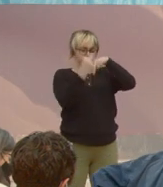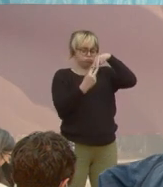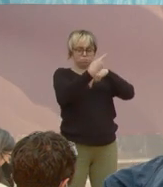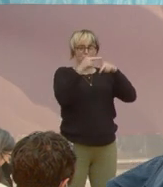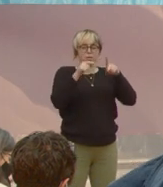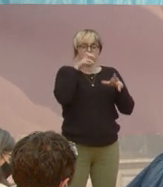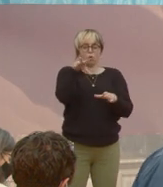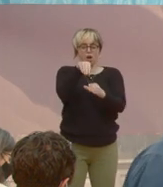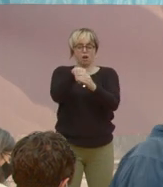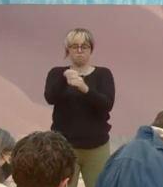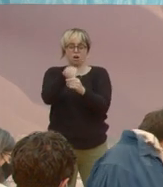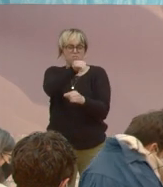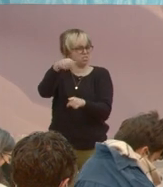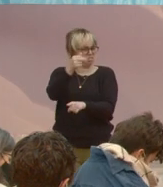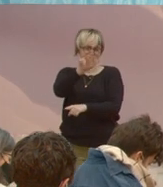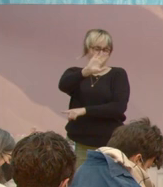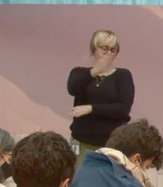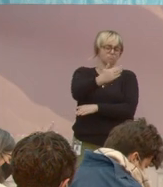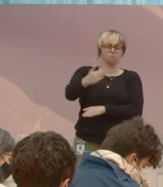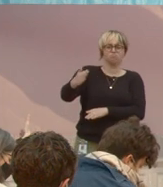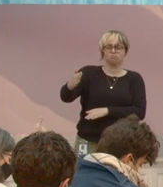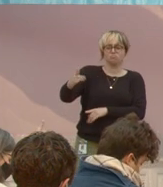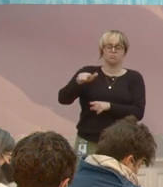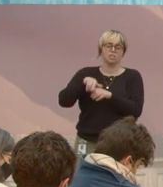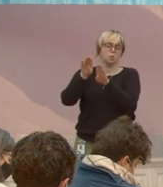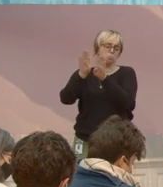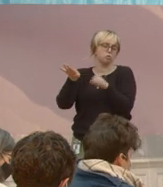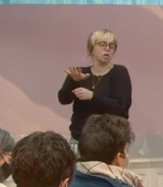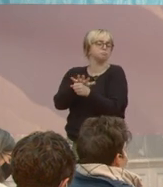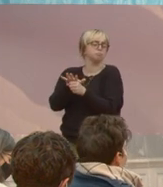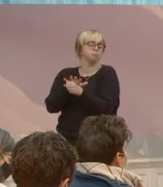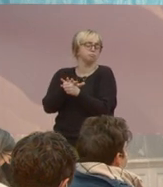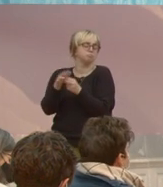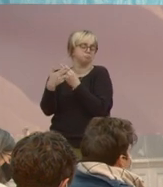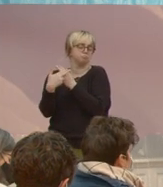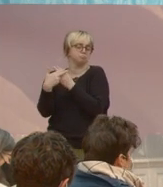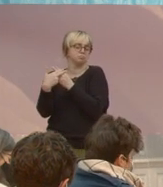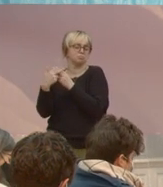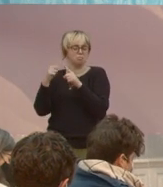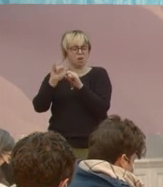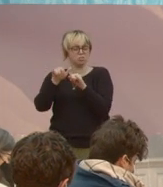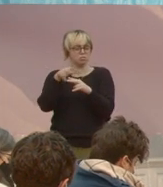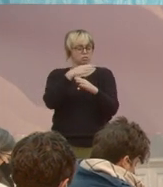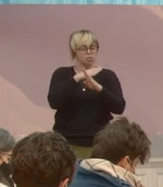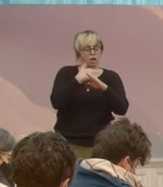hall because the one that isn't proceeding in space. So but there's also other restrictions. There's more, there's